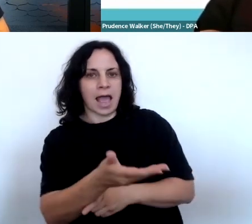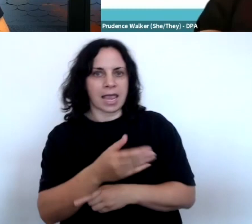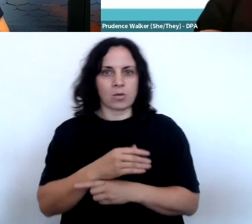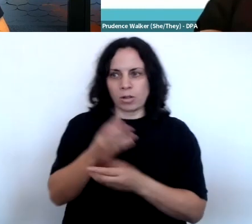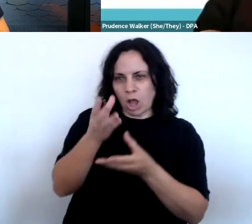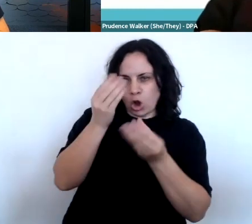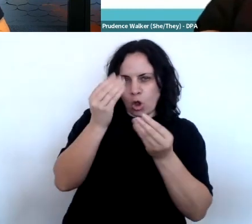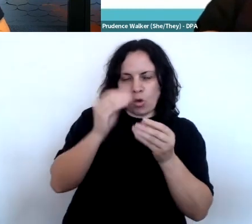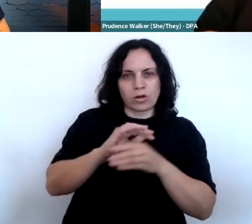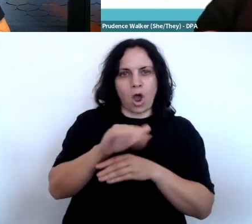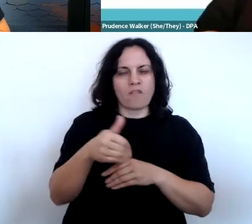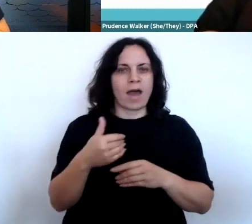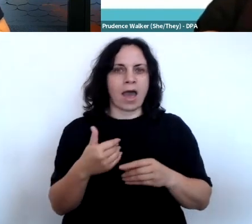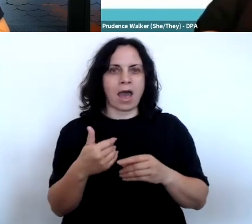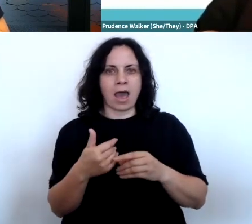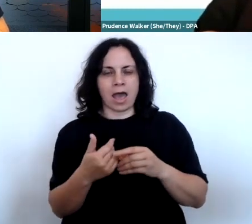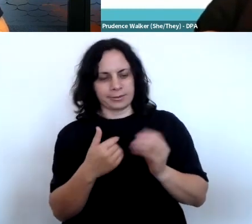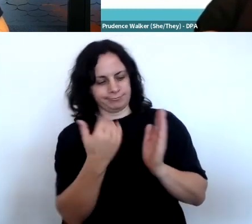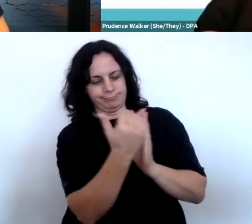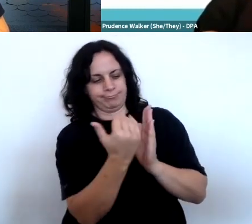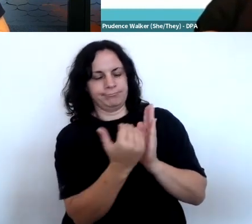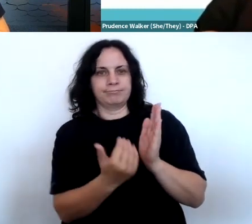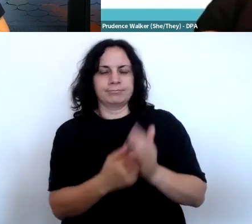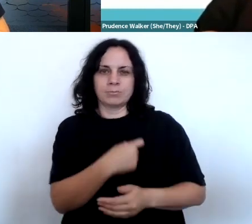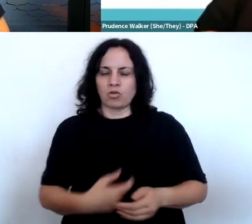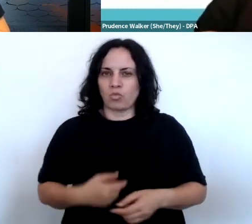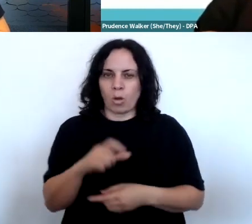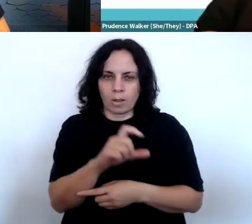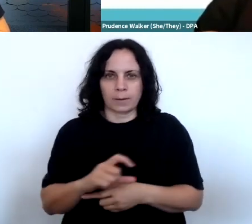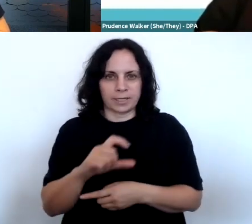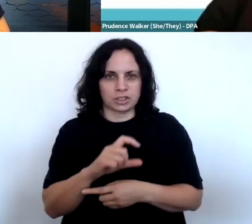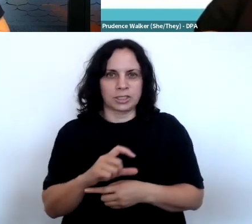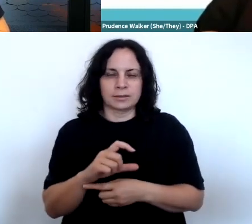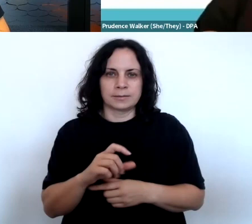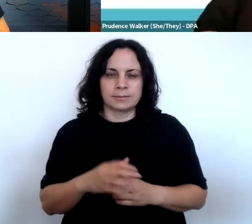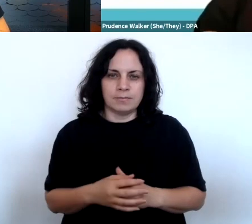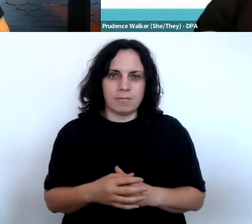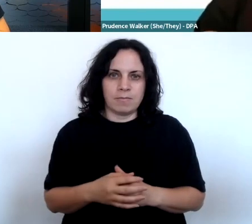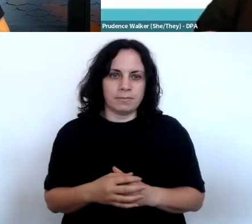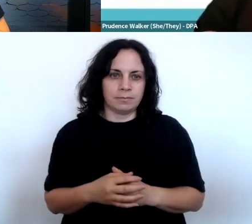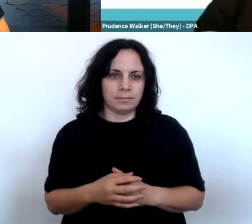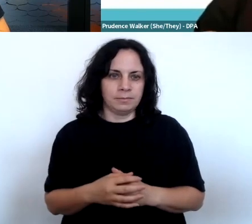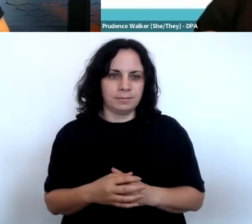But we’ve got that collective responsibility between us at Whaikaha and those we support.